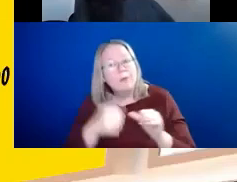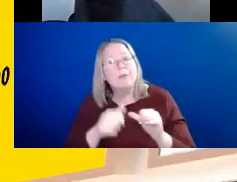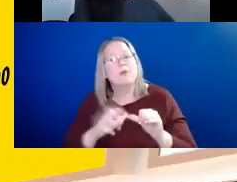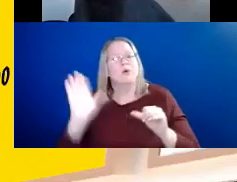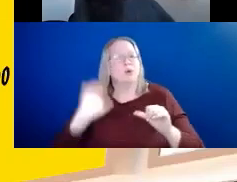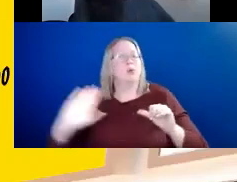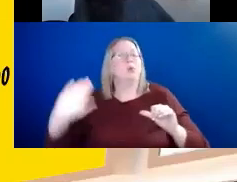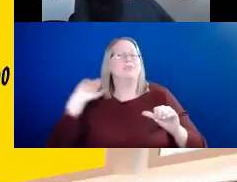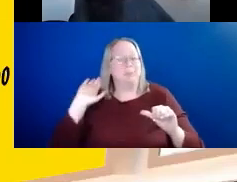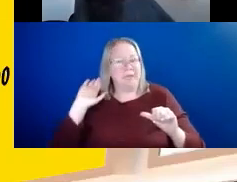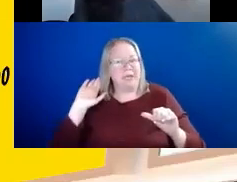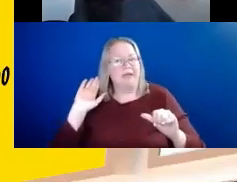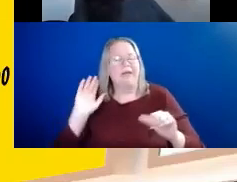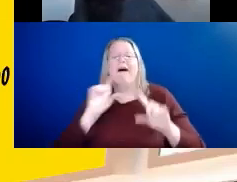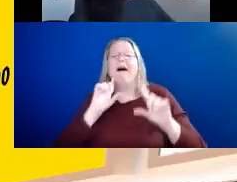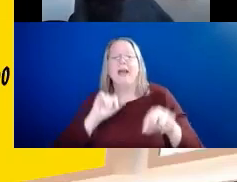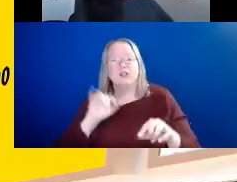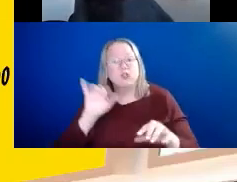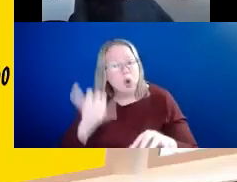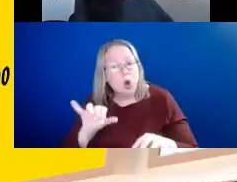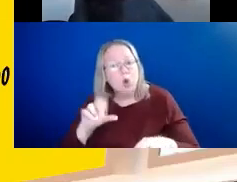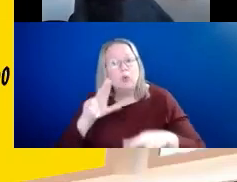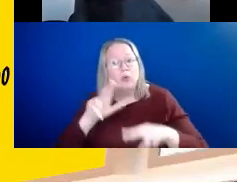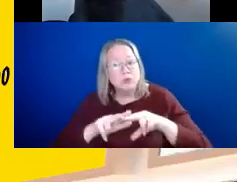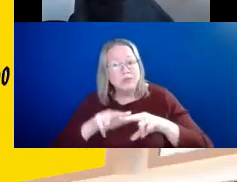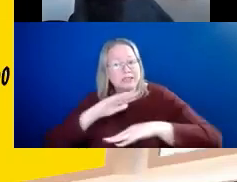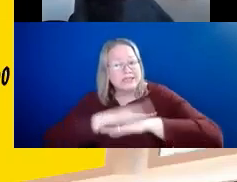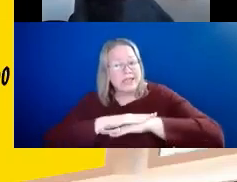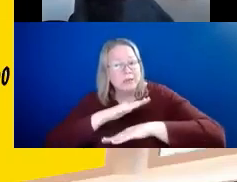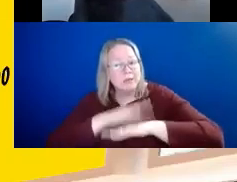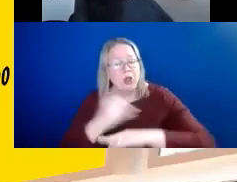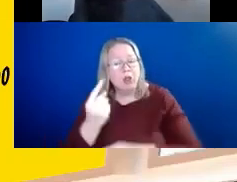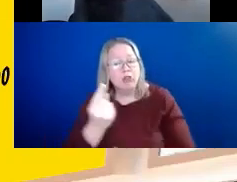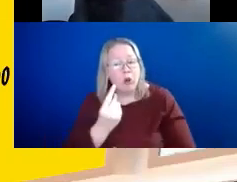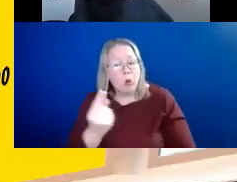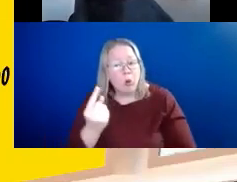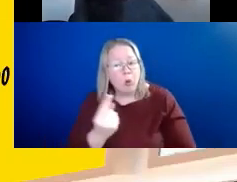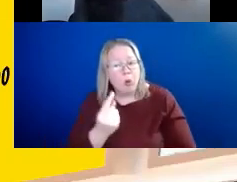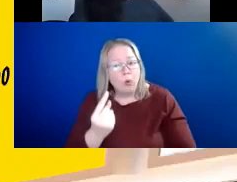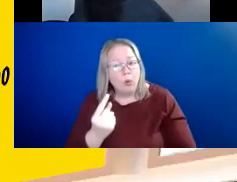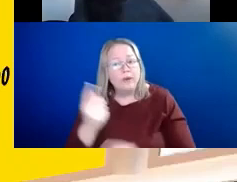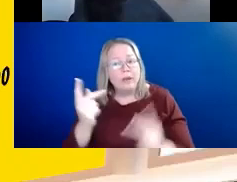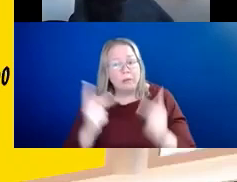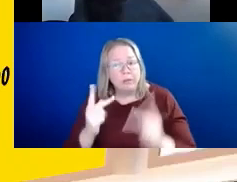12:51:55 They were like oh, you sit at a table by yourself and people will join you.